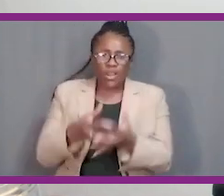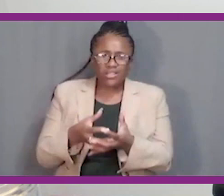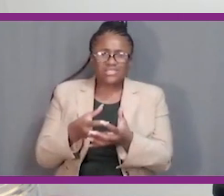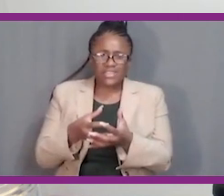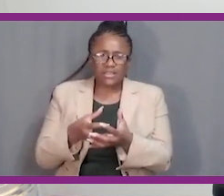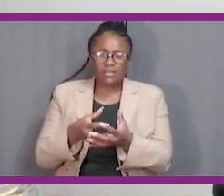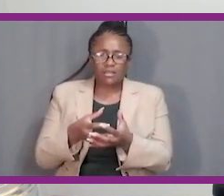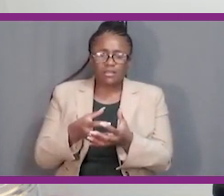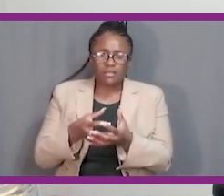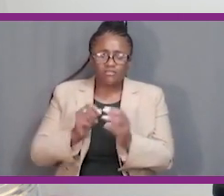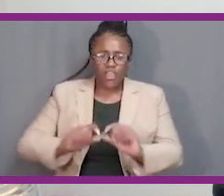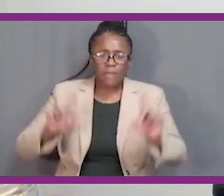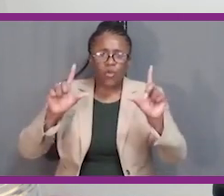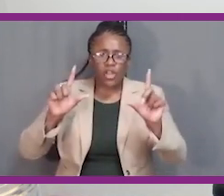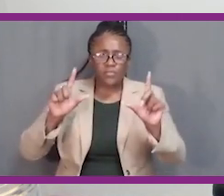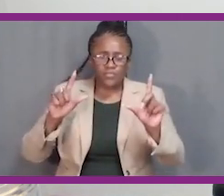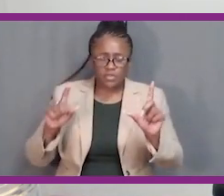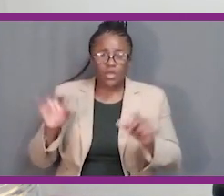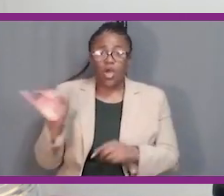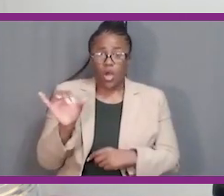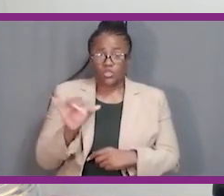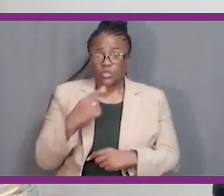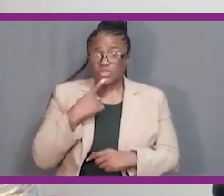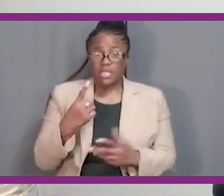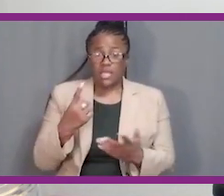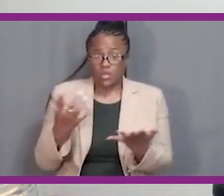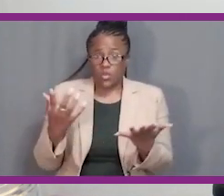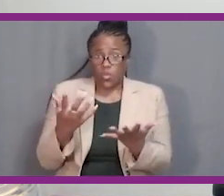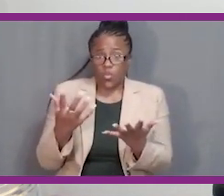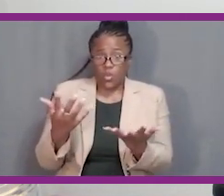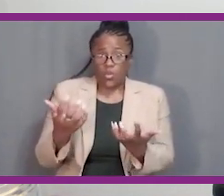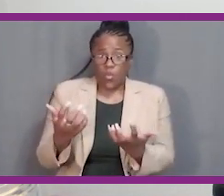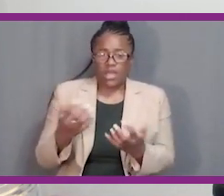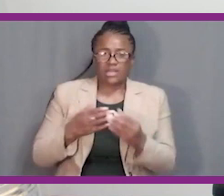the leadership of the most impacted people to be the people who are leading the fight.